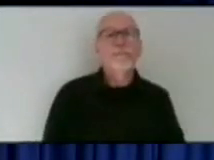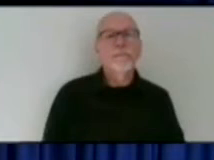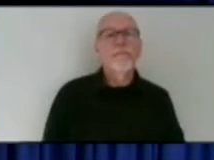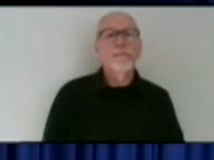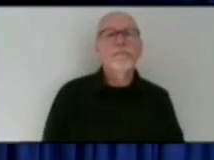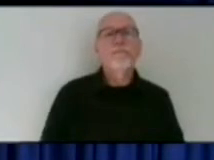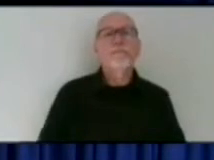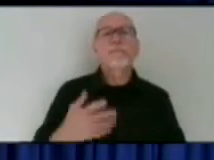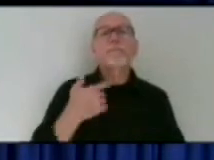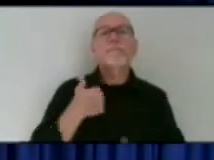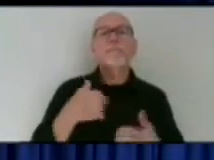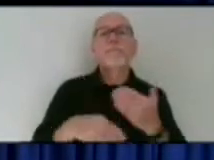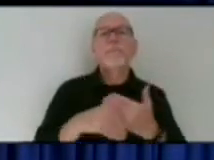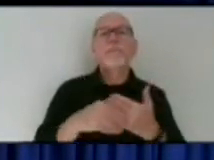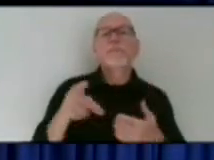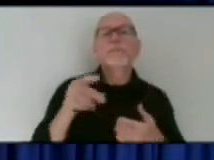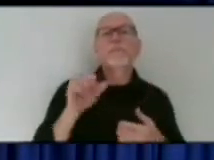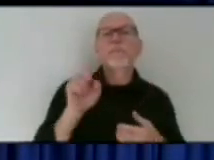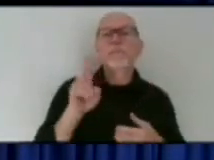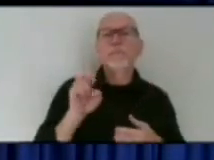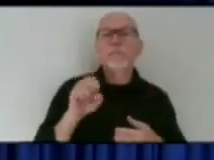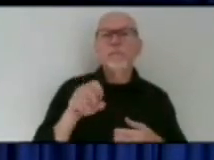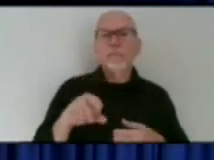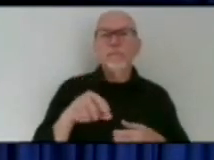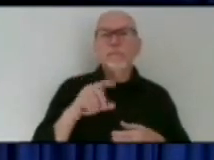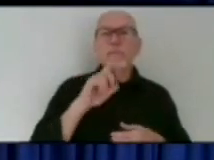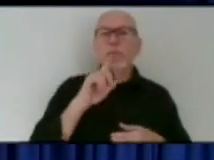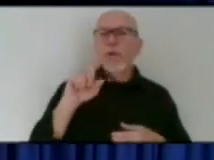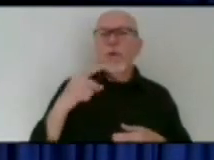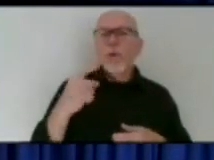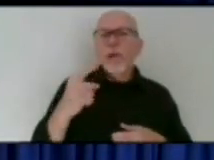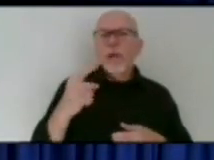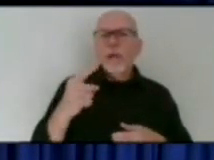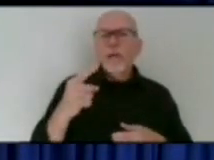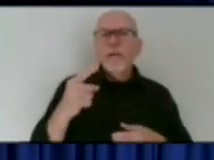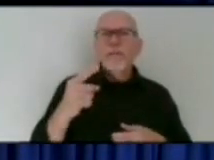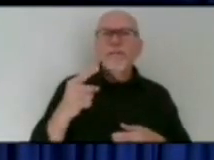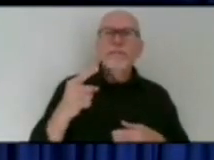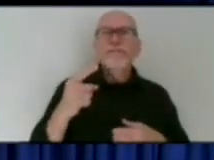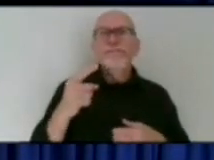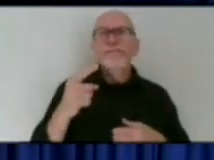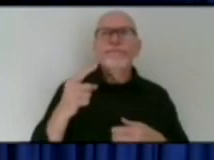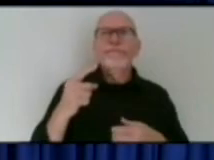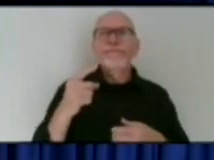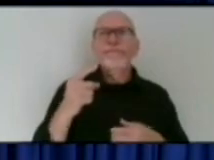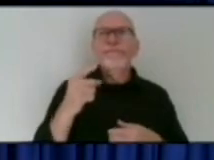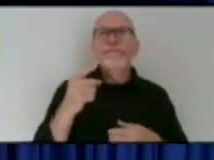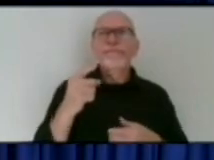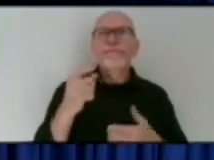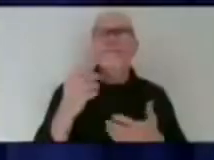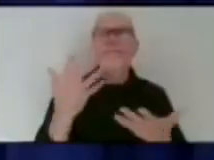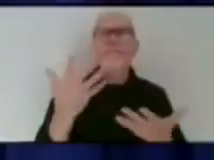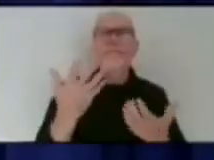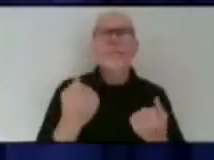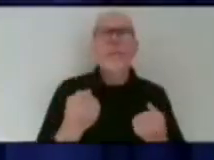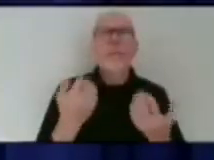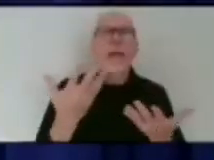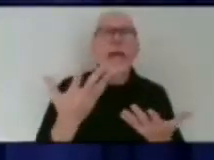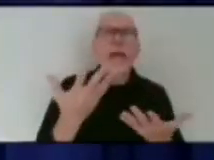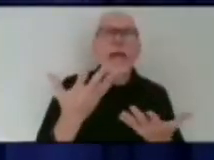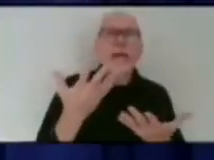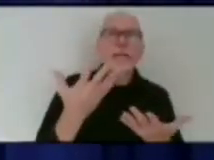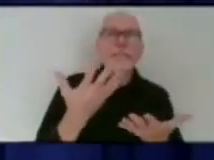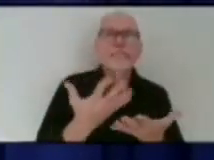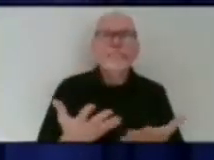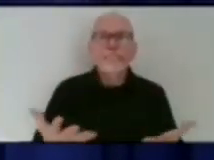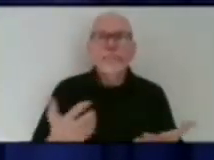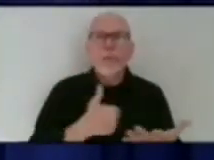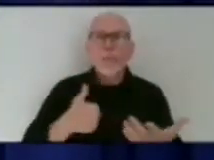Steve, that you know, there's Onley so many tools that we have to use to bend